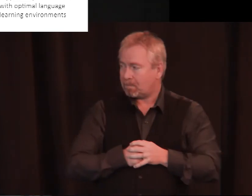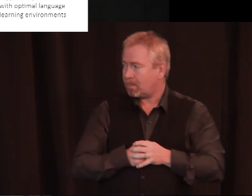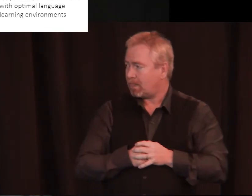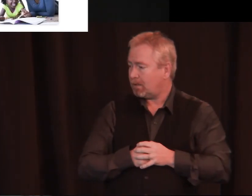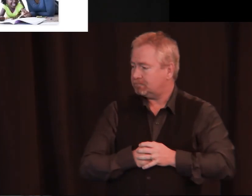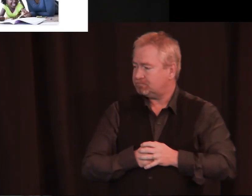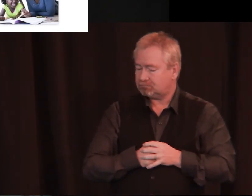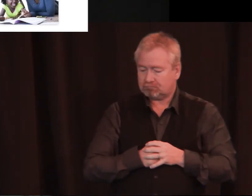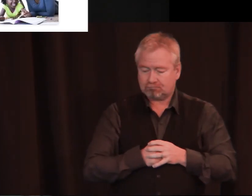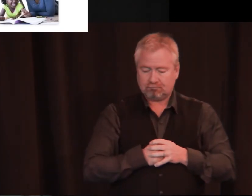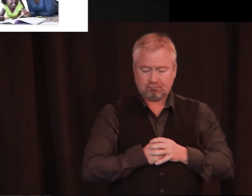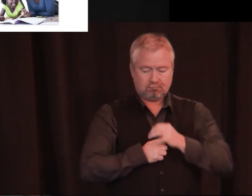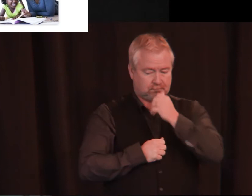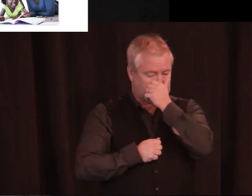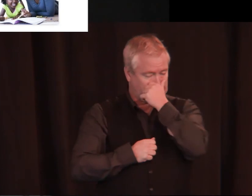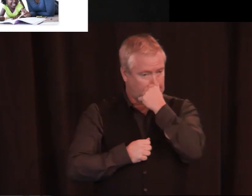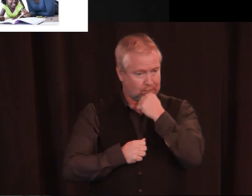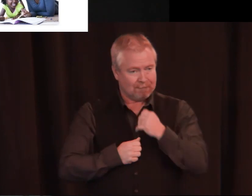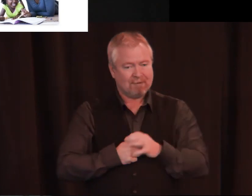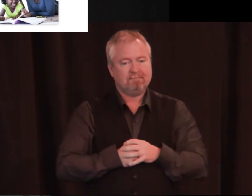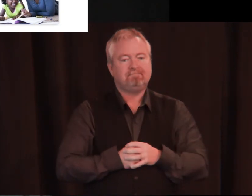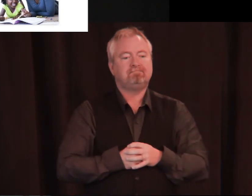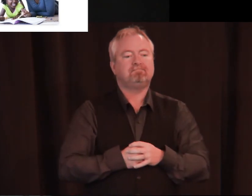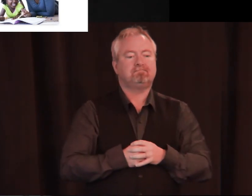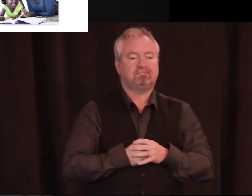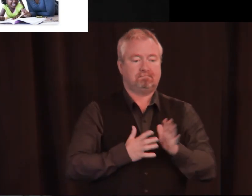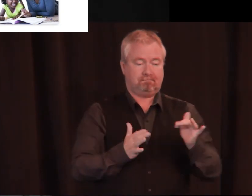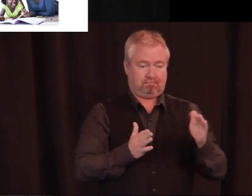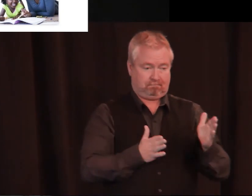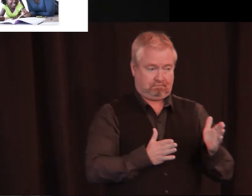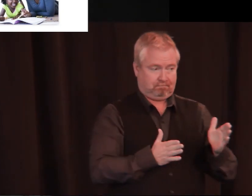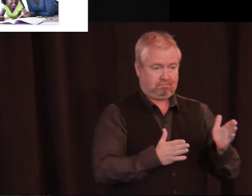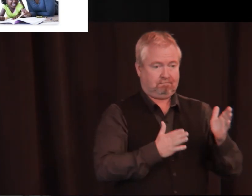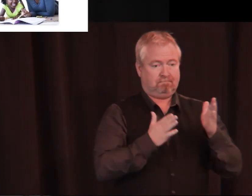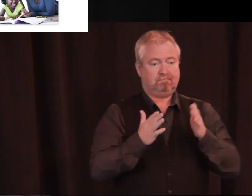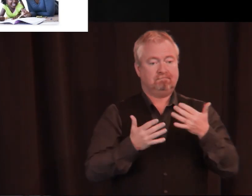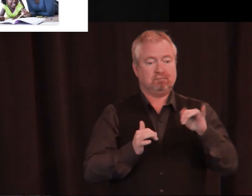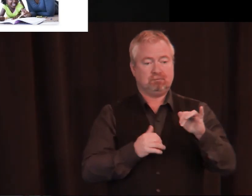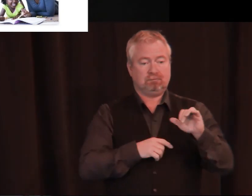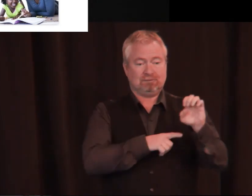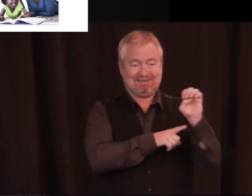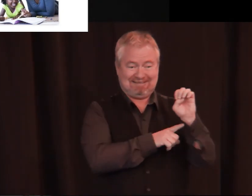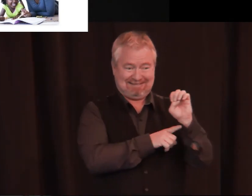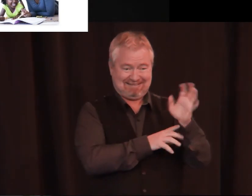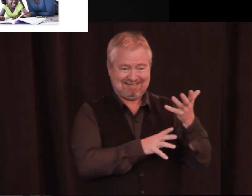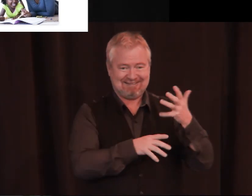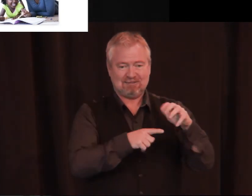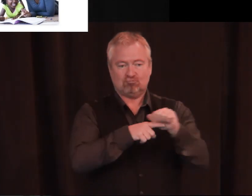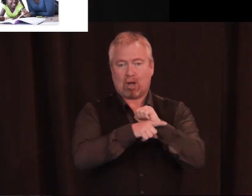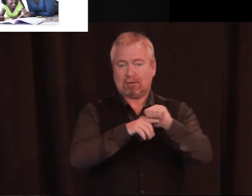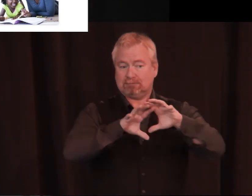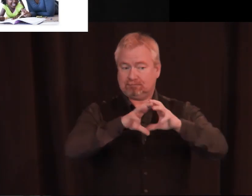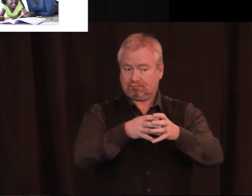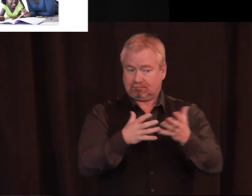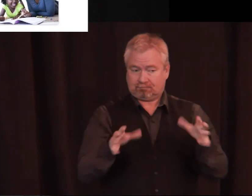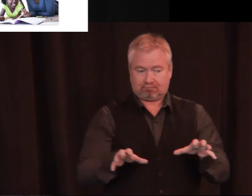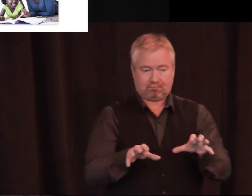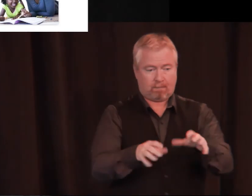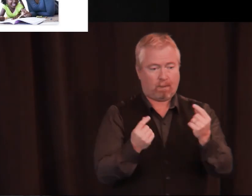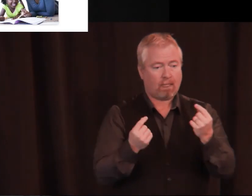All right. Okay. So, practice implications for having exposure to input be optimized.